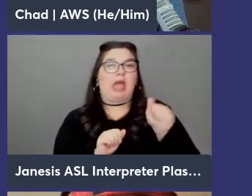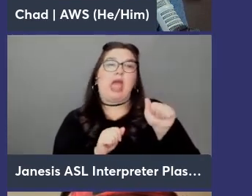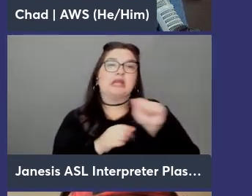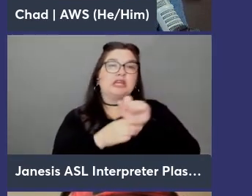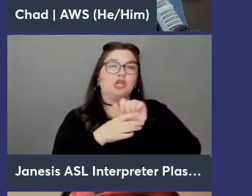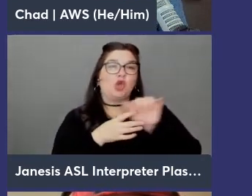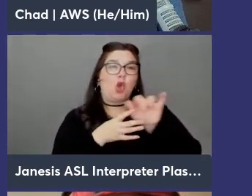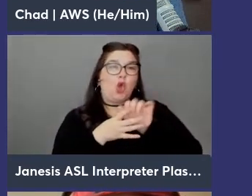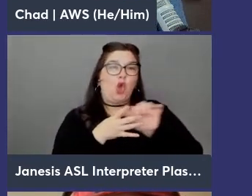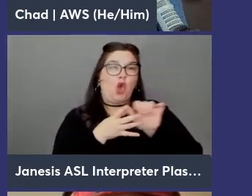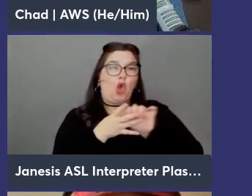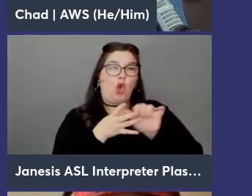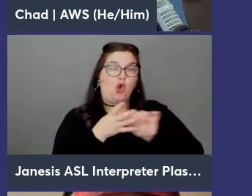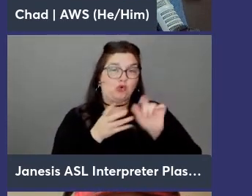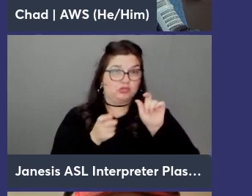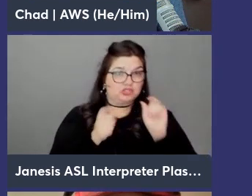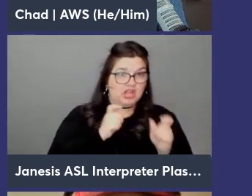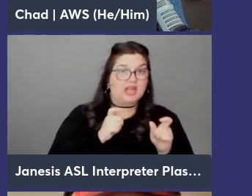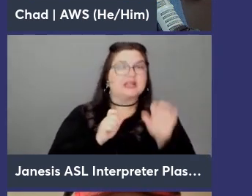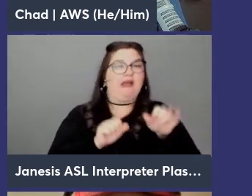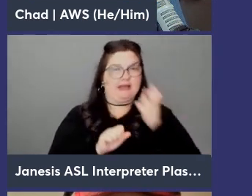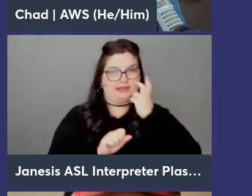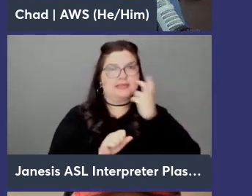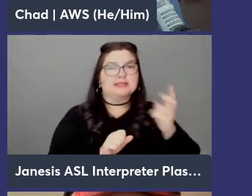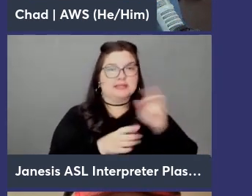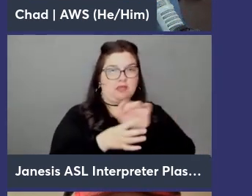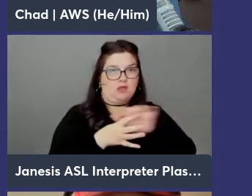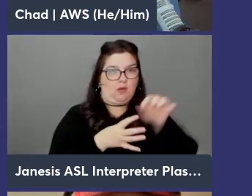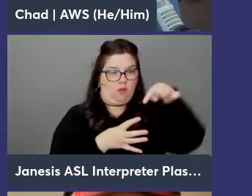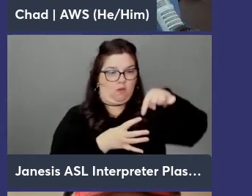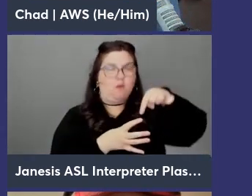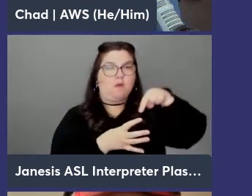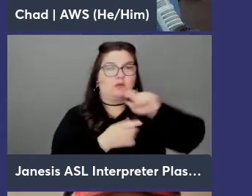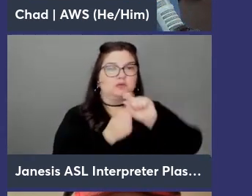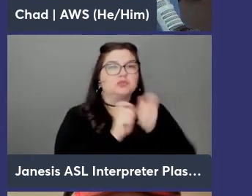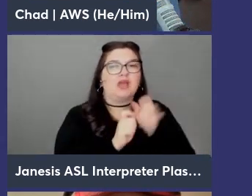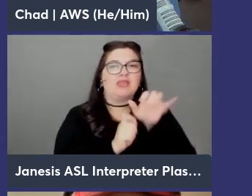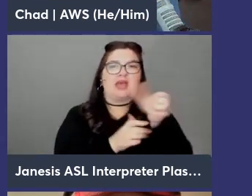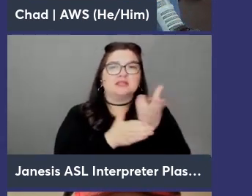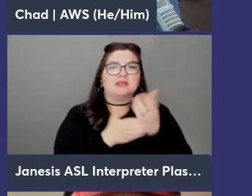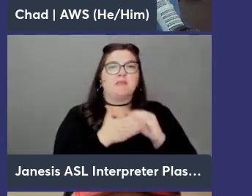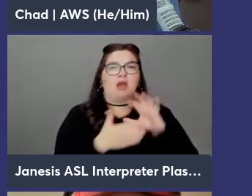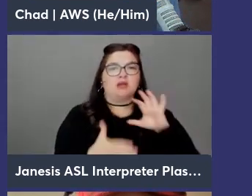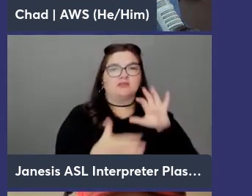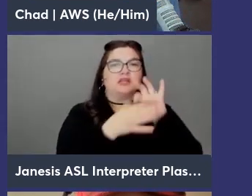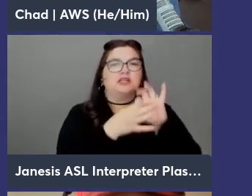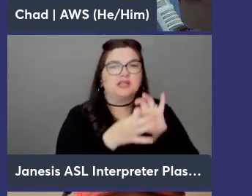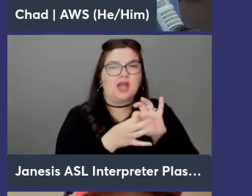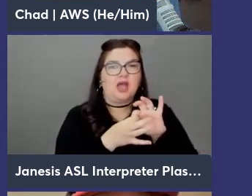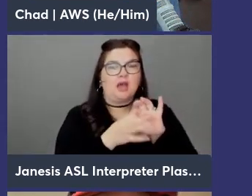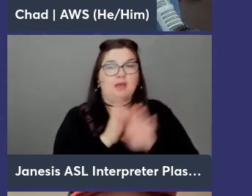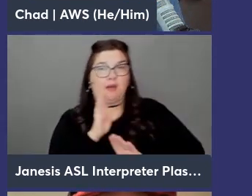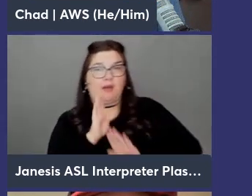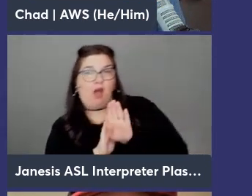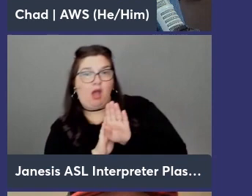And I can see the code that was actually changed. That's part of connecting ops and dev for example. Yeah.